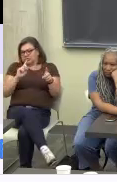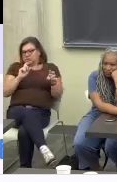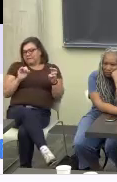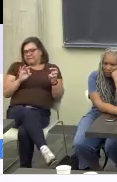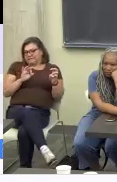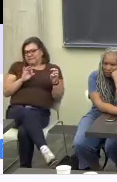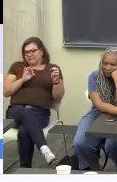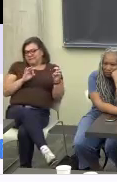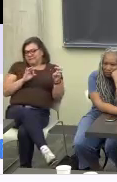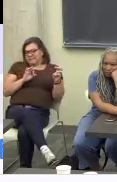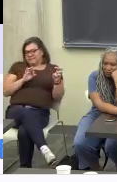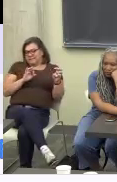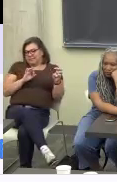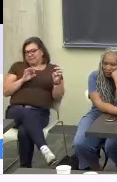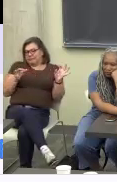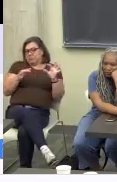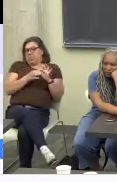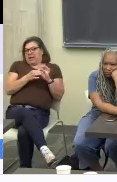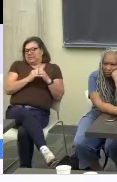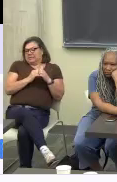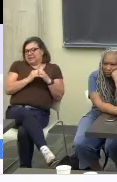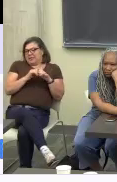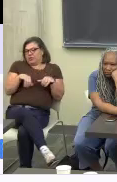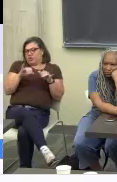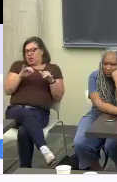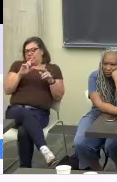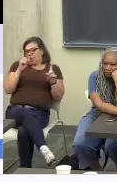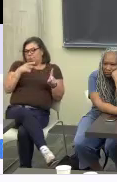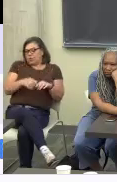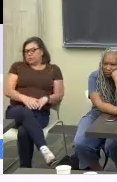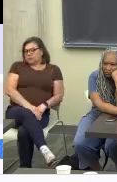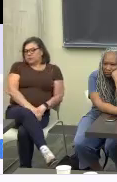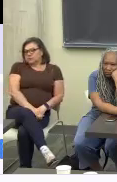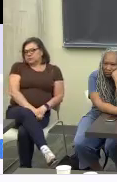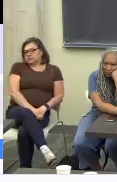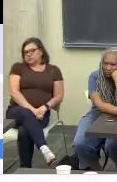you know binding together sorts of kind of common goal but There's one thing, and it kind of speaks